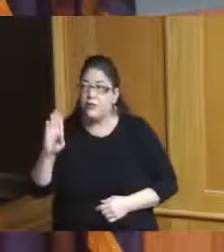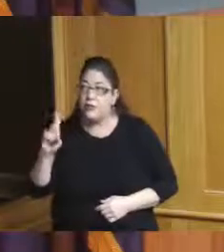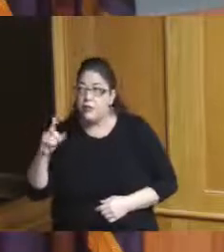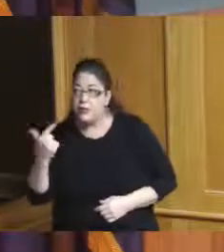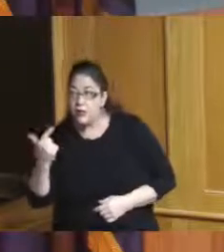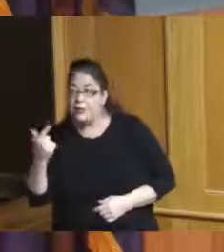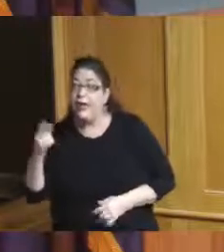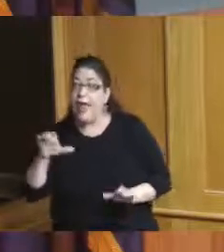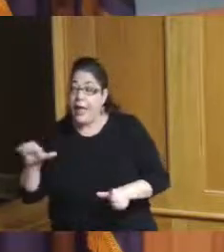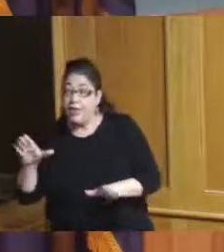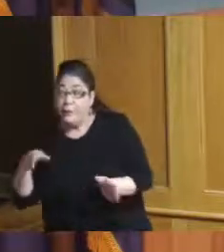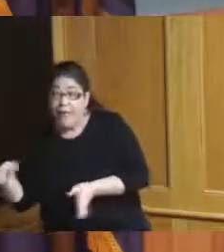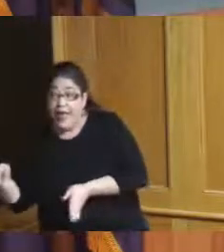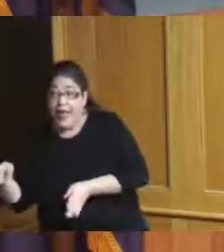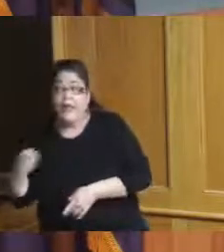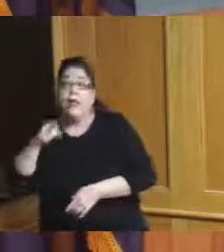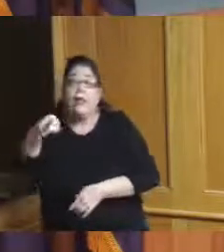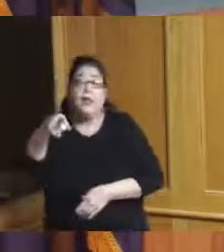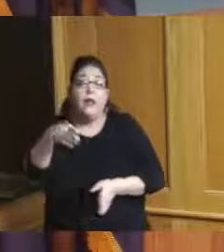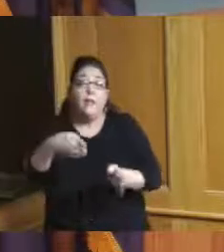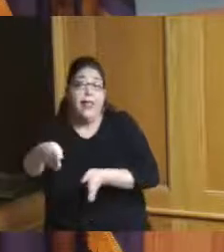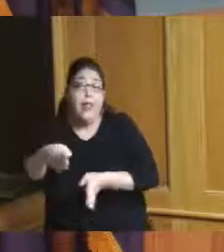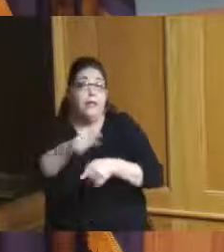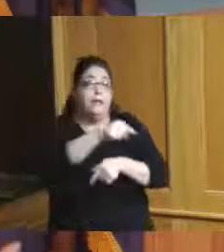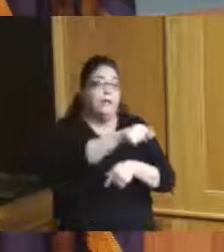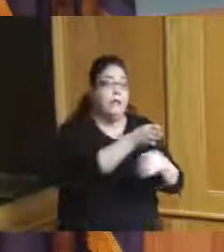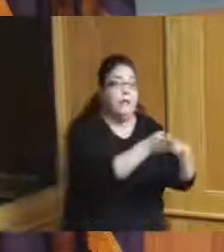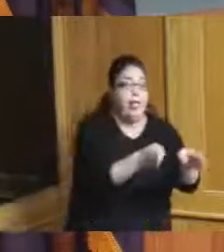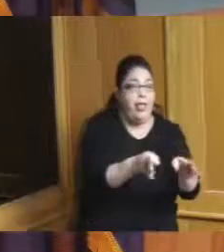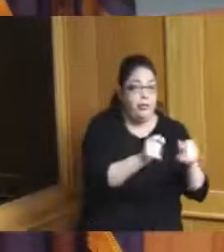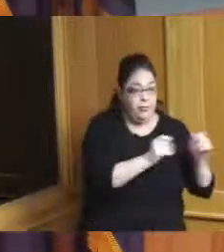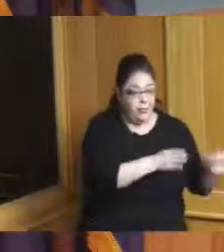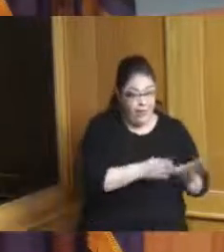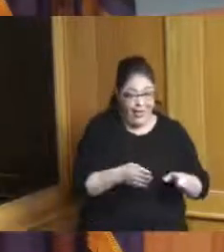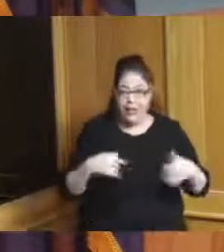got another group planning over there we may I already have been put together but I can't wait